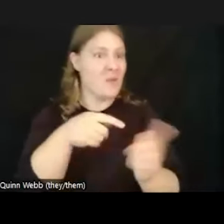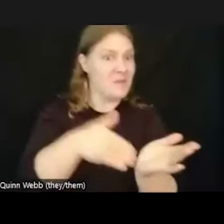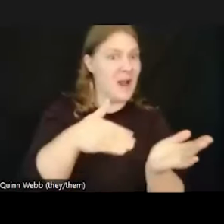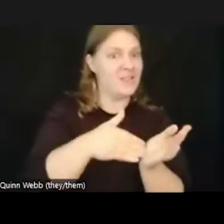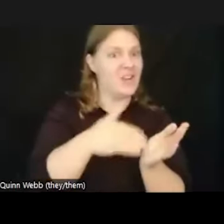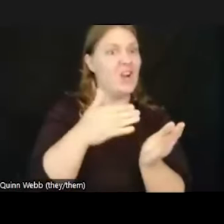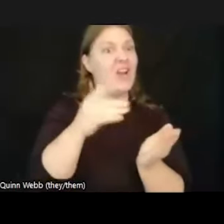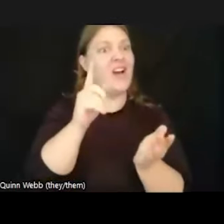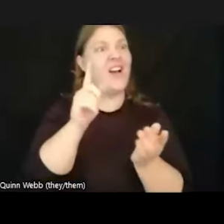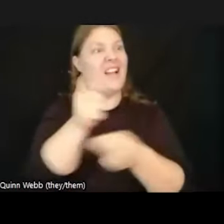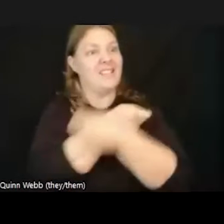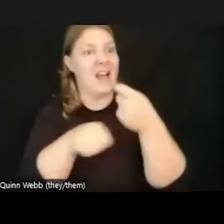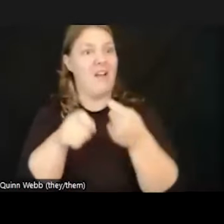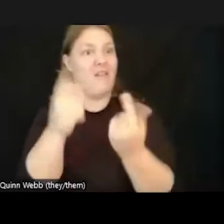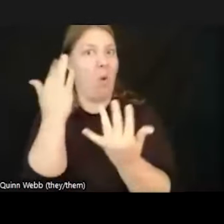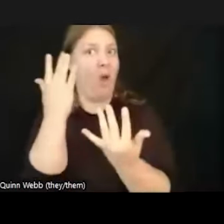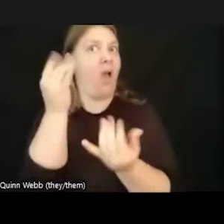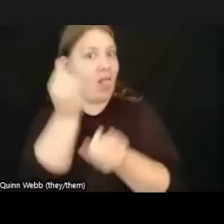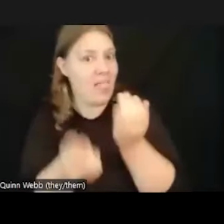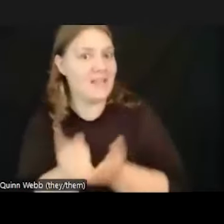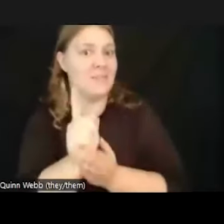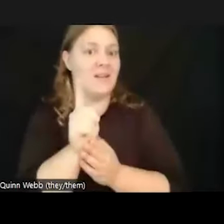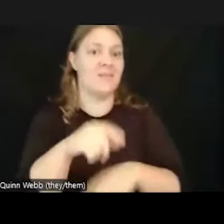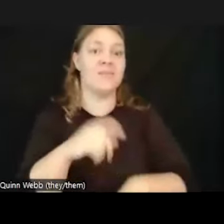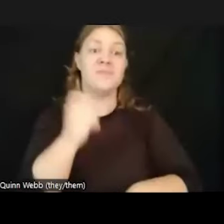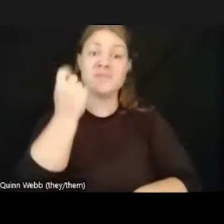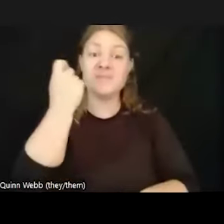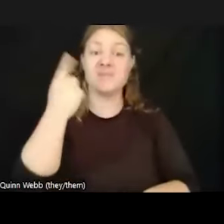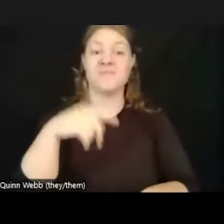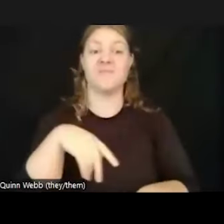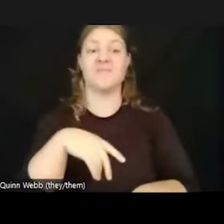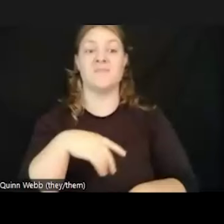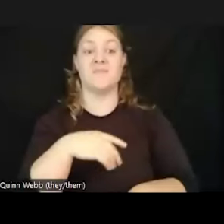while Latino adults have diabetes at greater rates than white non-latino adults they are